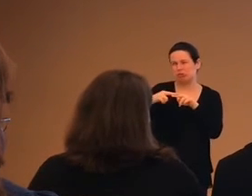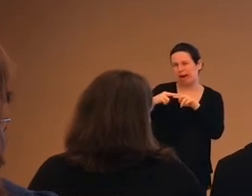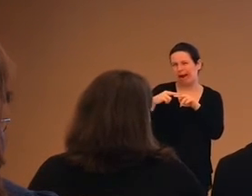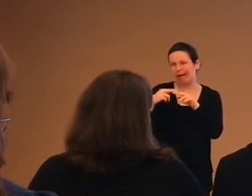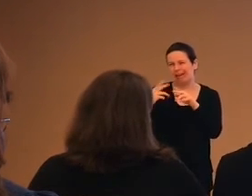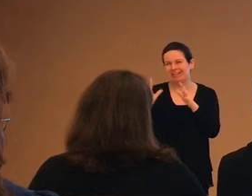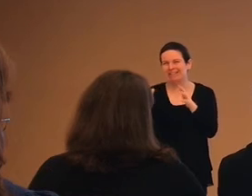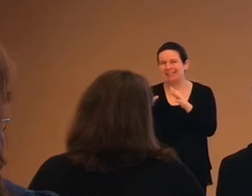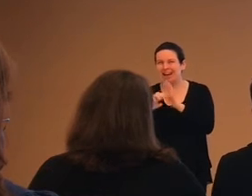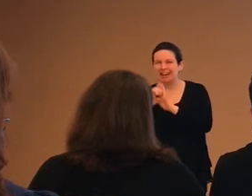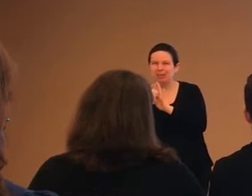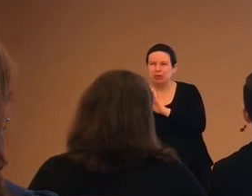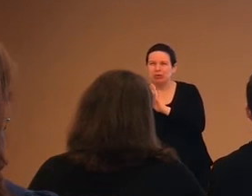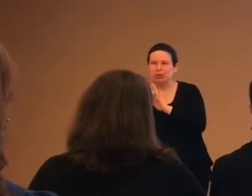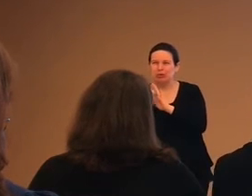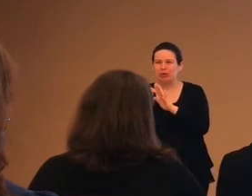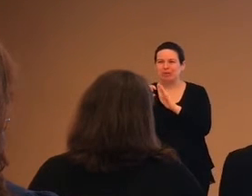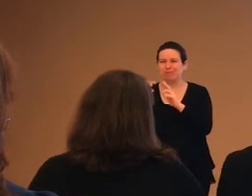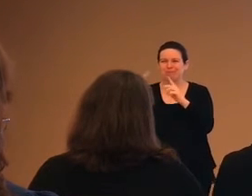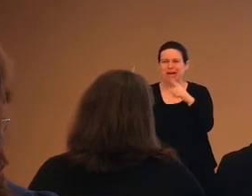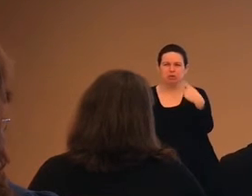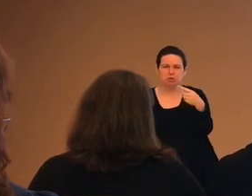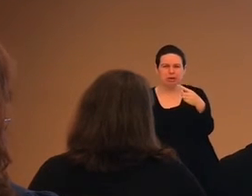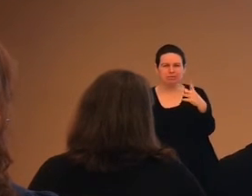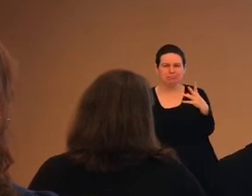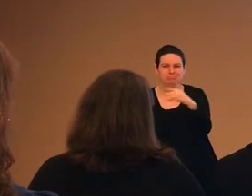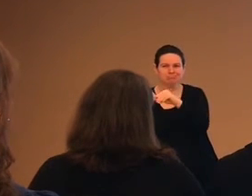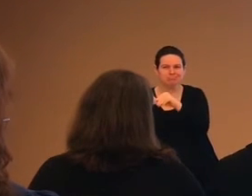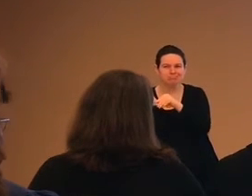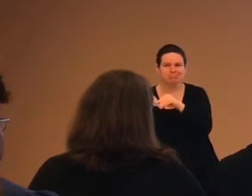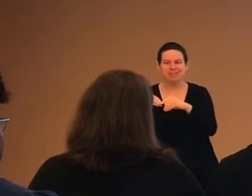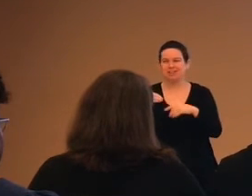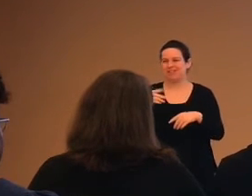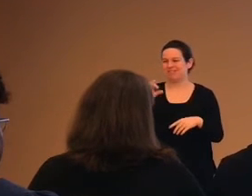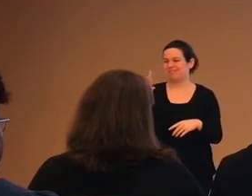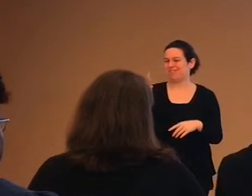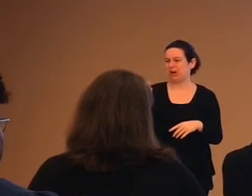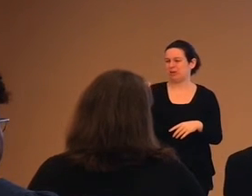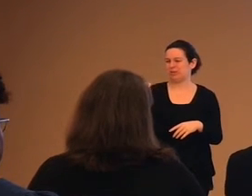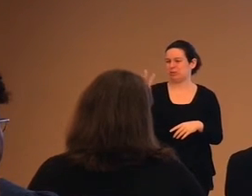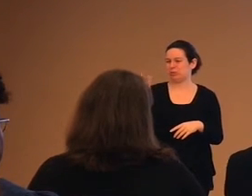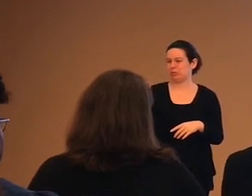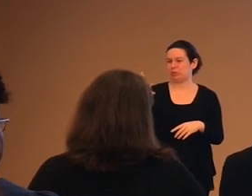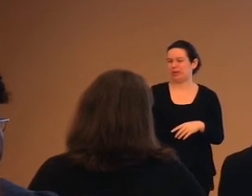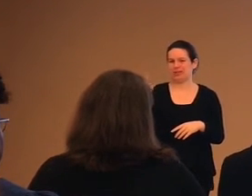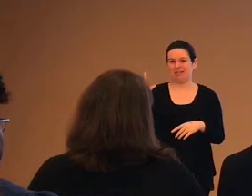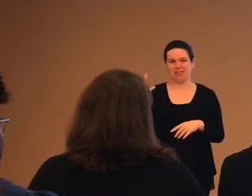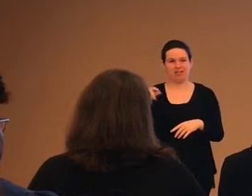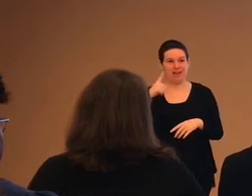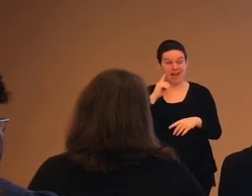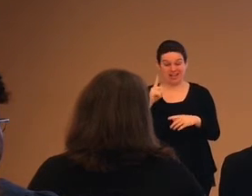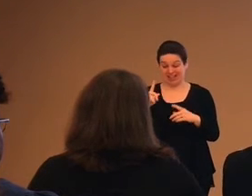Elevator and ferris wheel as the little car writes itself as